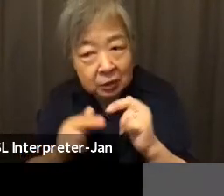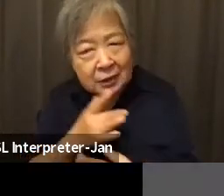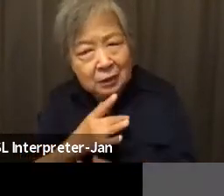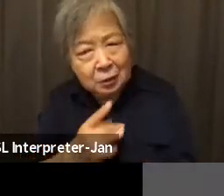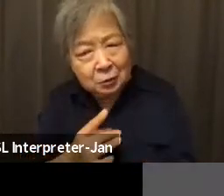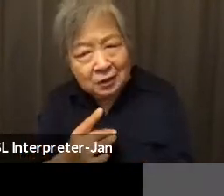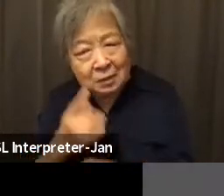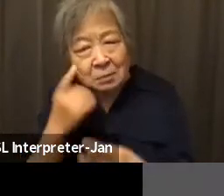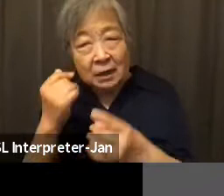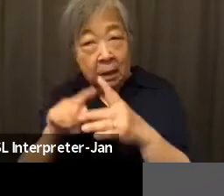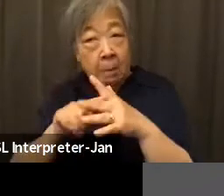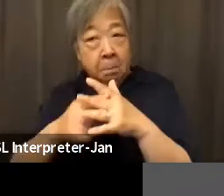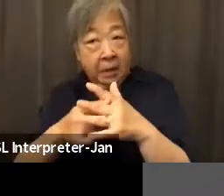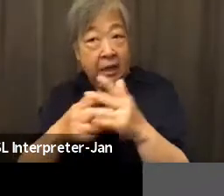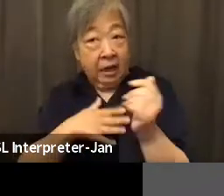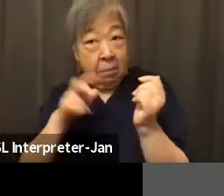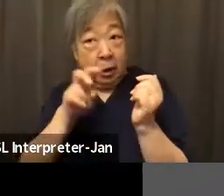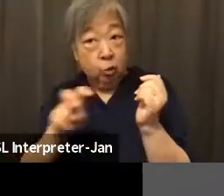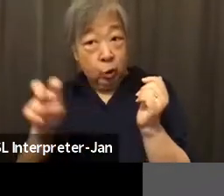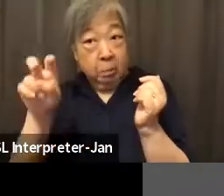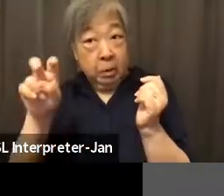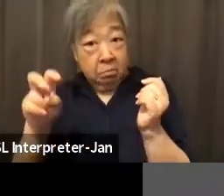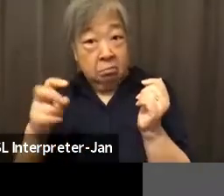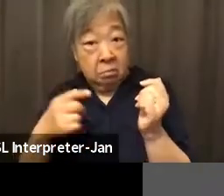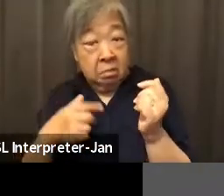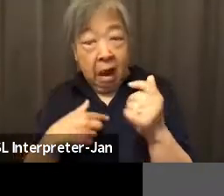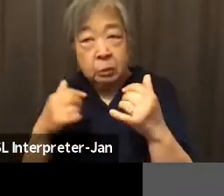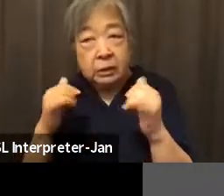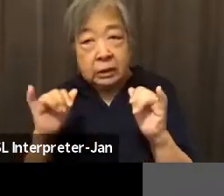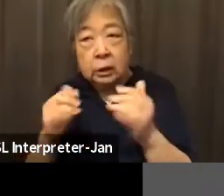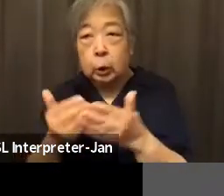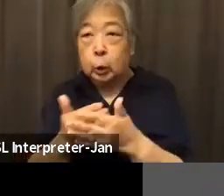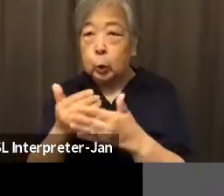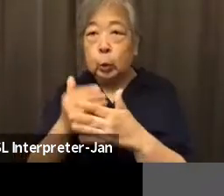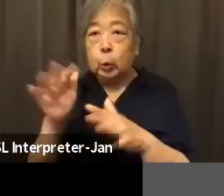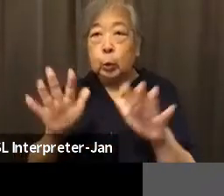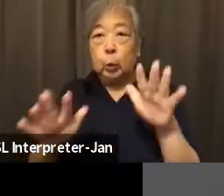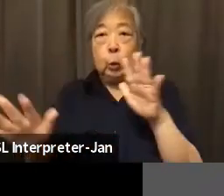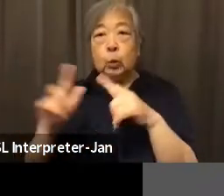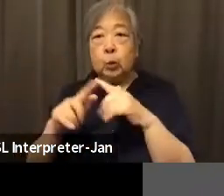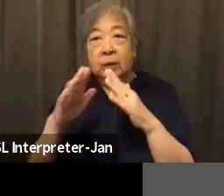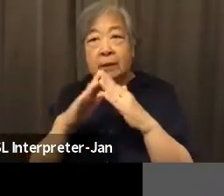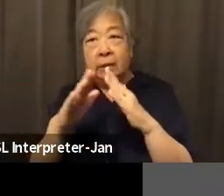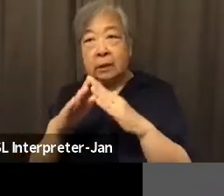at the beginning of my trip where I was still really new to the city and maybe a little